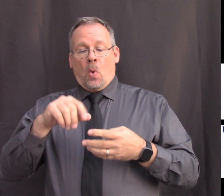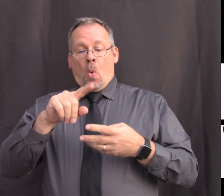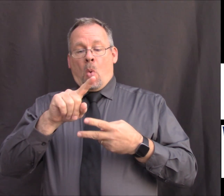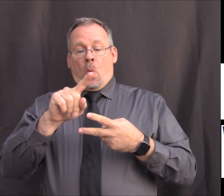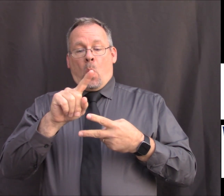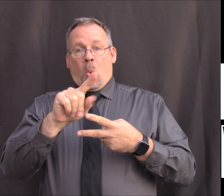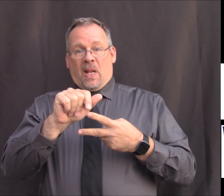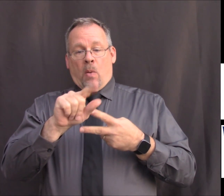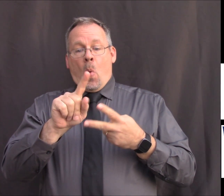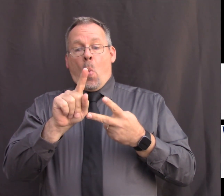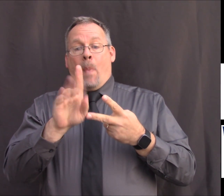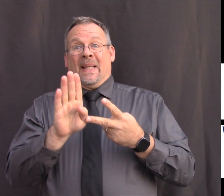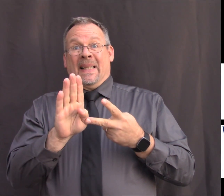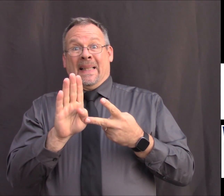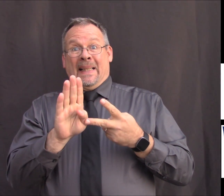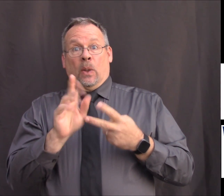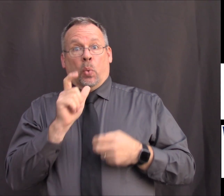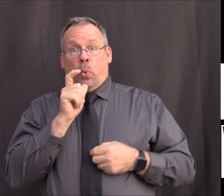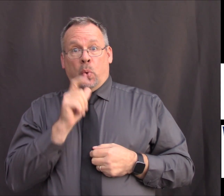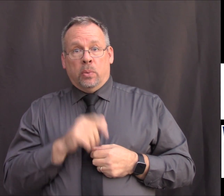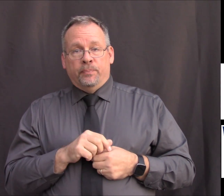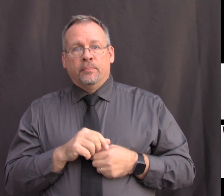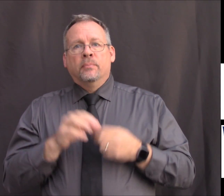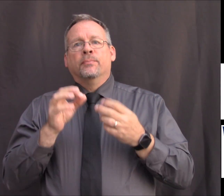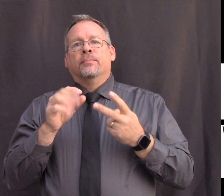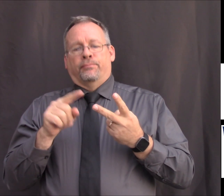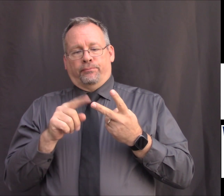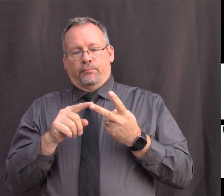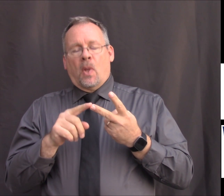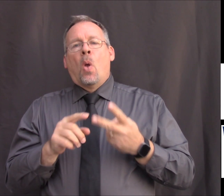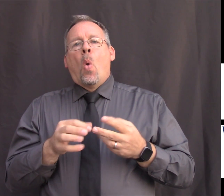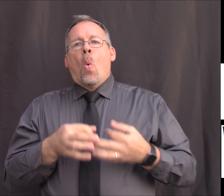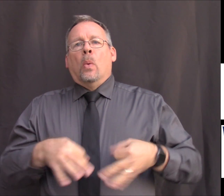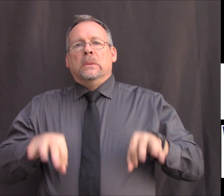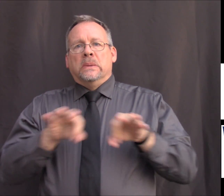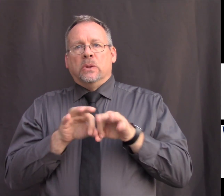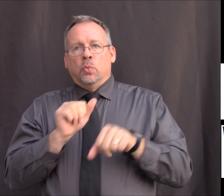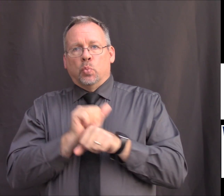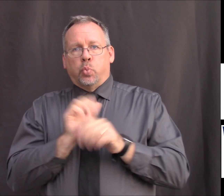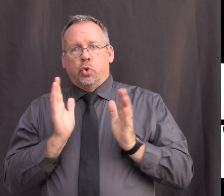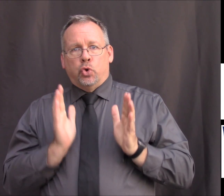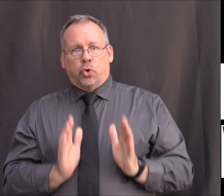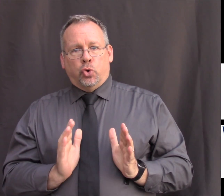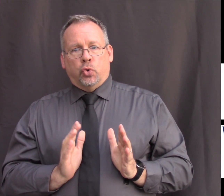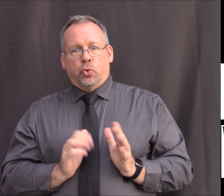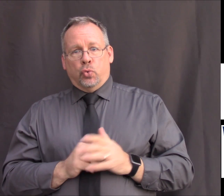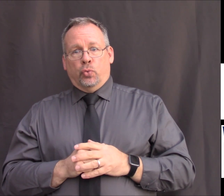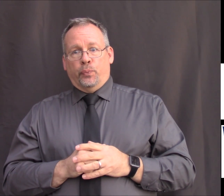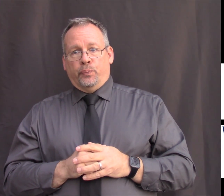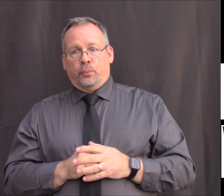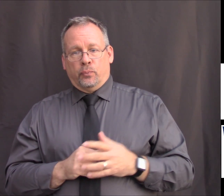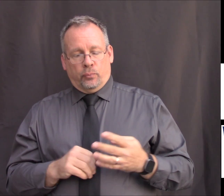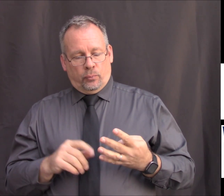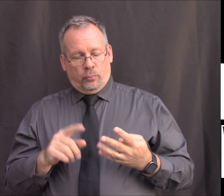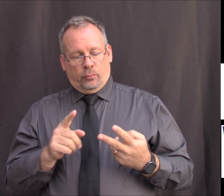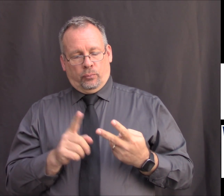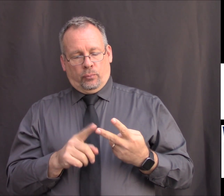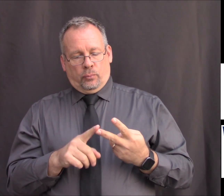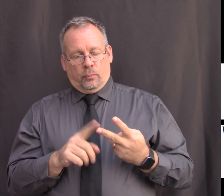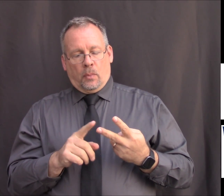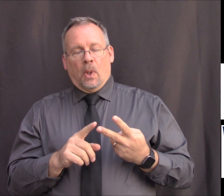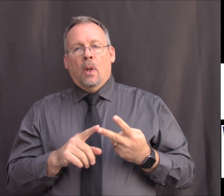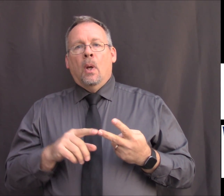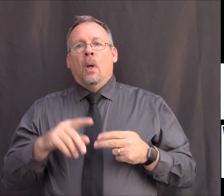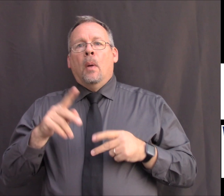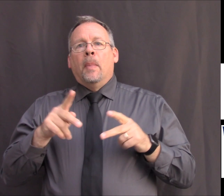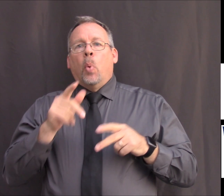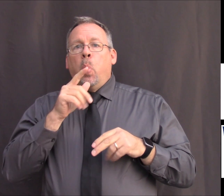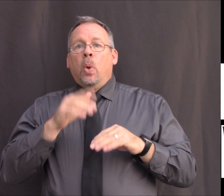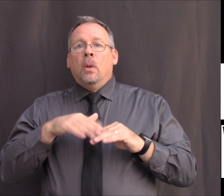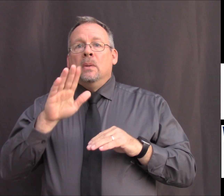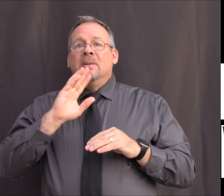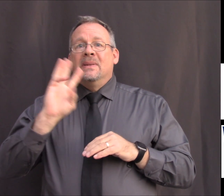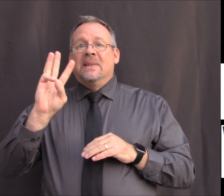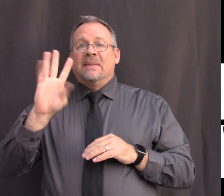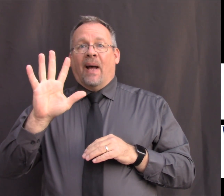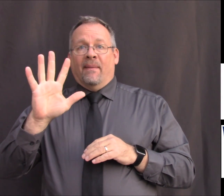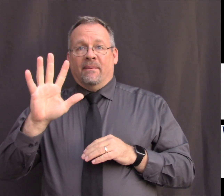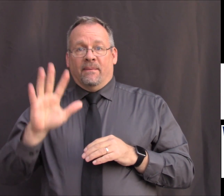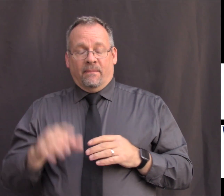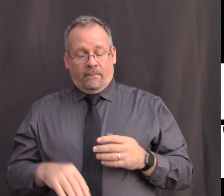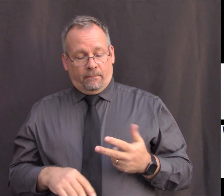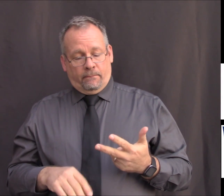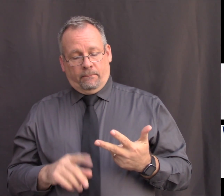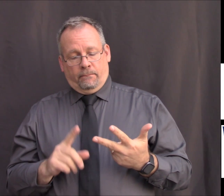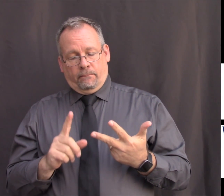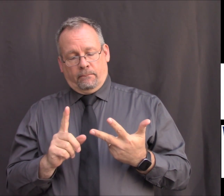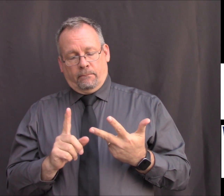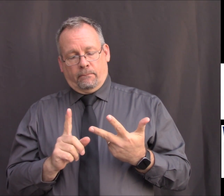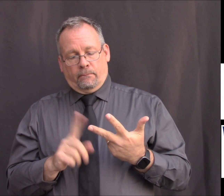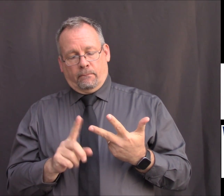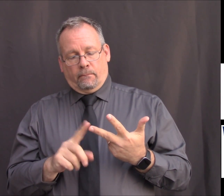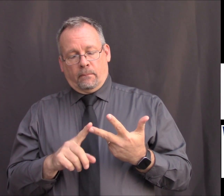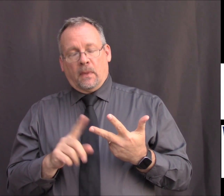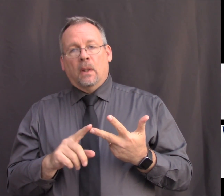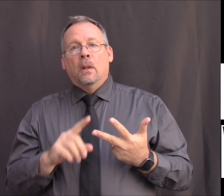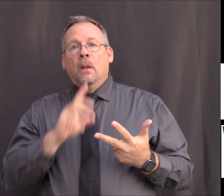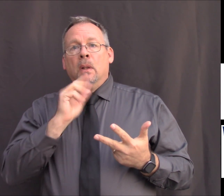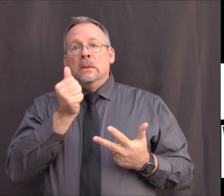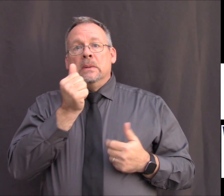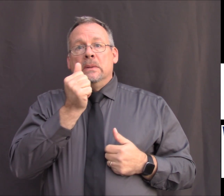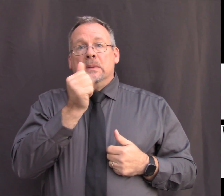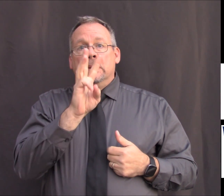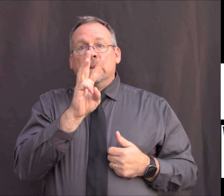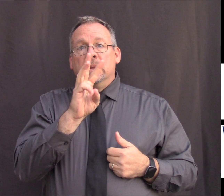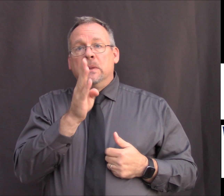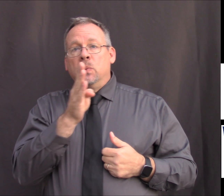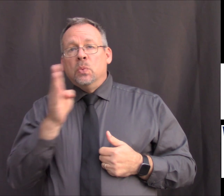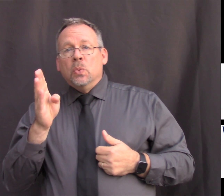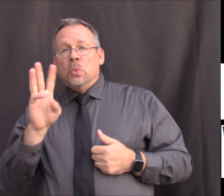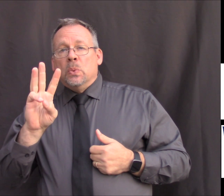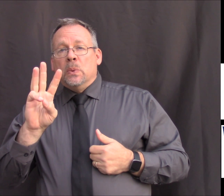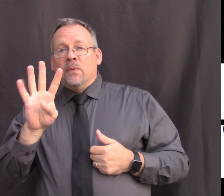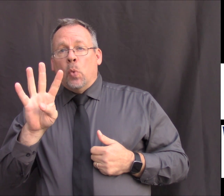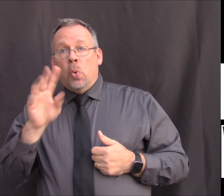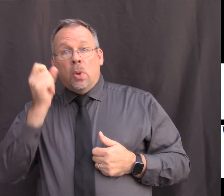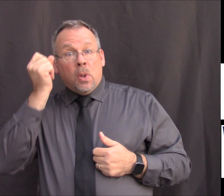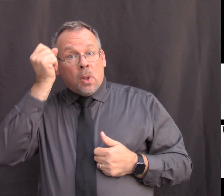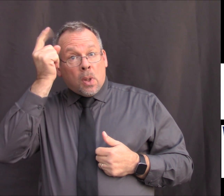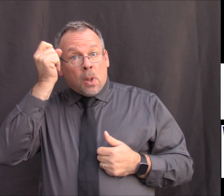*Phase 1b includes frontline essential workers, people aged 65 and older, people aged 16-64 years with an underlying medical